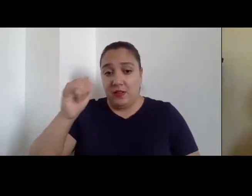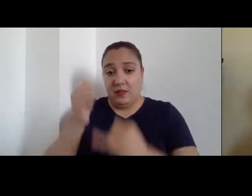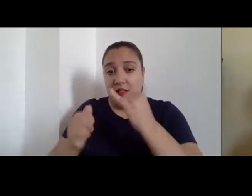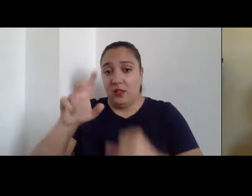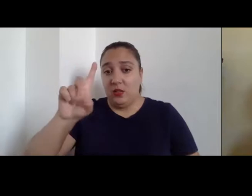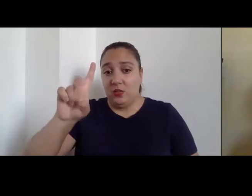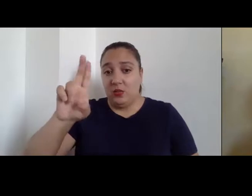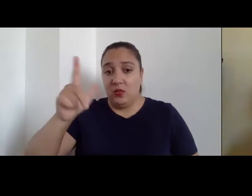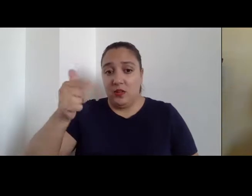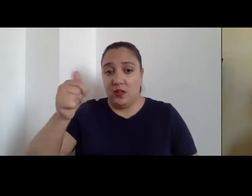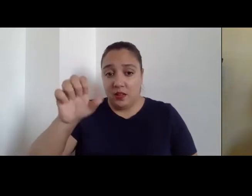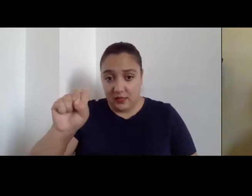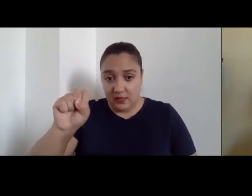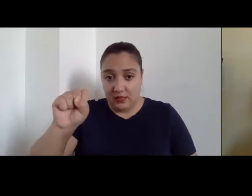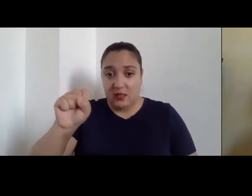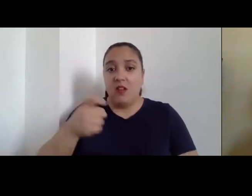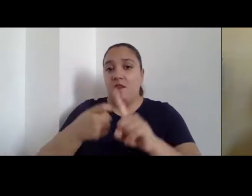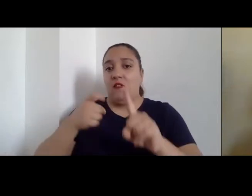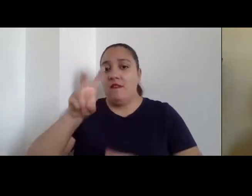streaming difficulties, the closed captioning does not stream